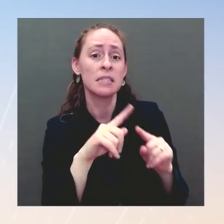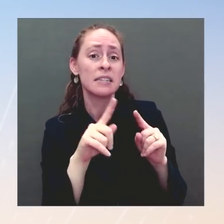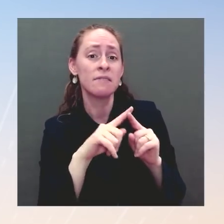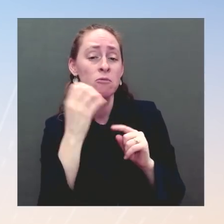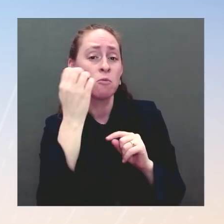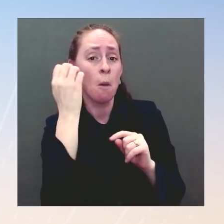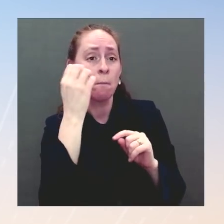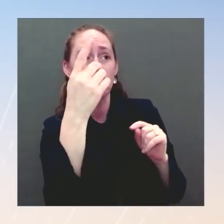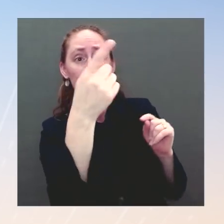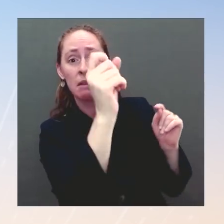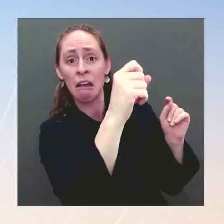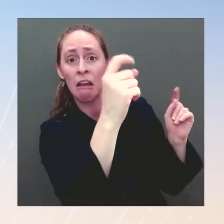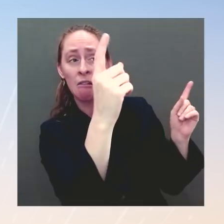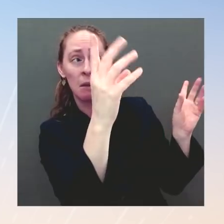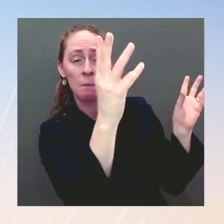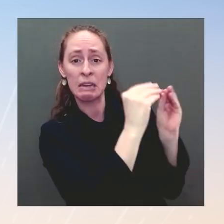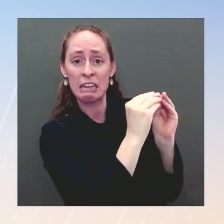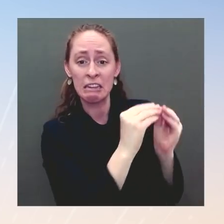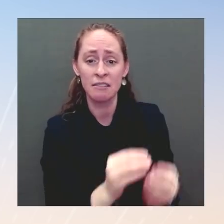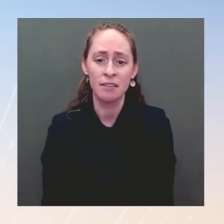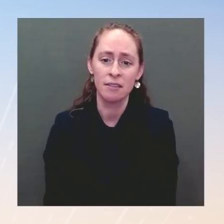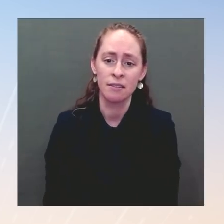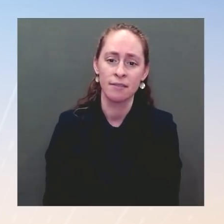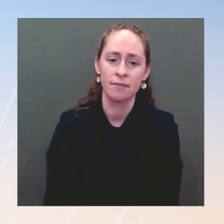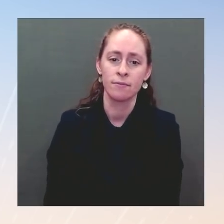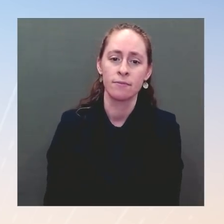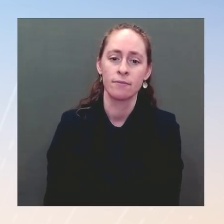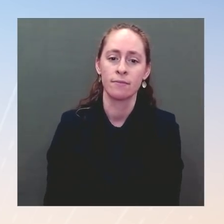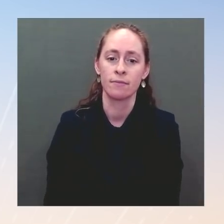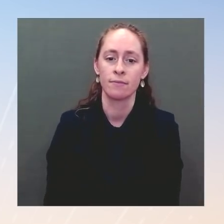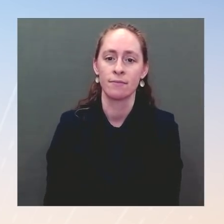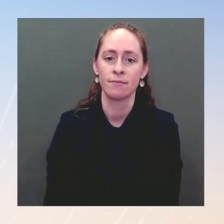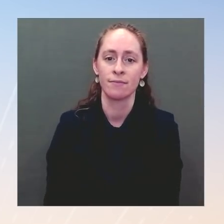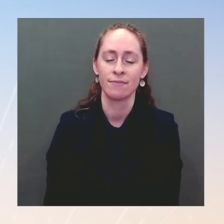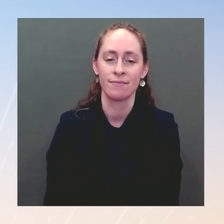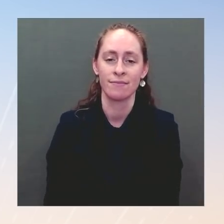obviously, the President made clear -- or we made clear on his behalf that if they didn't invade,